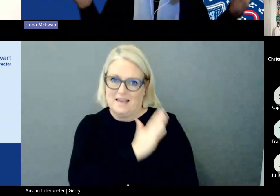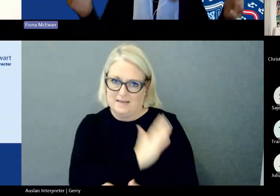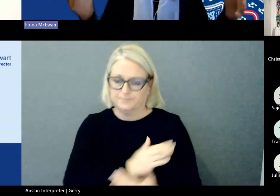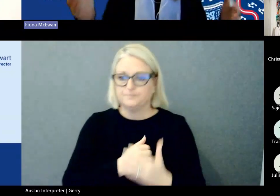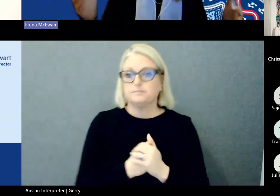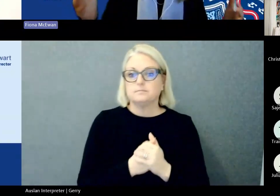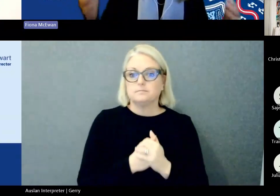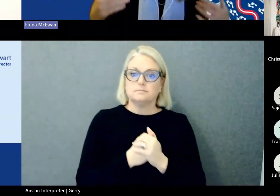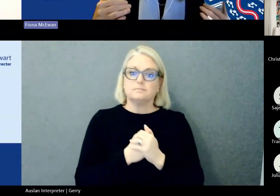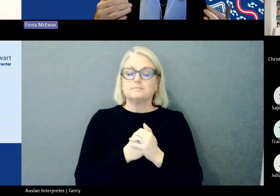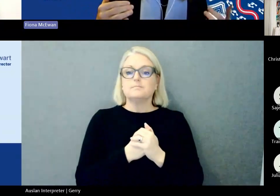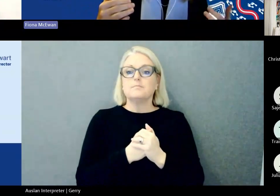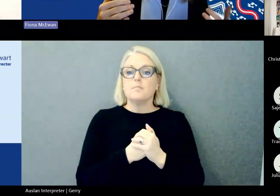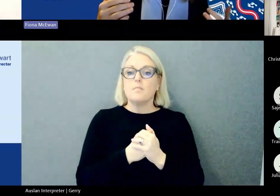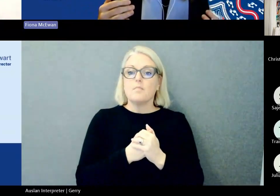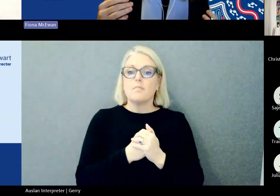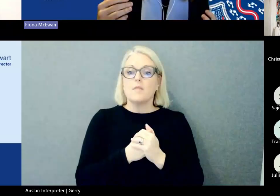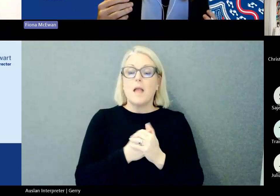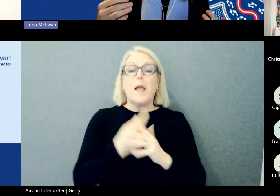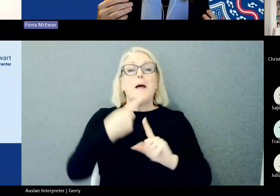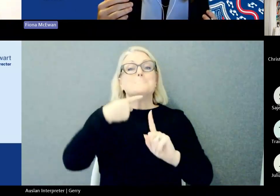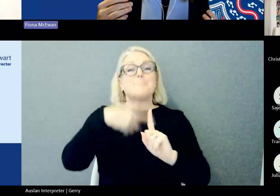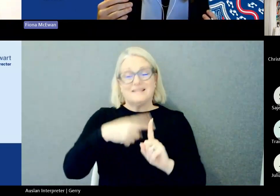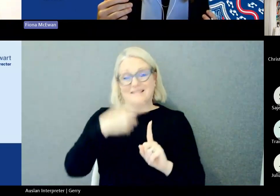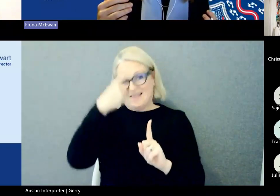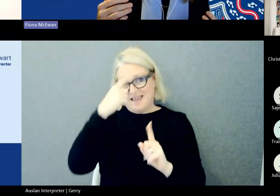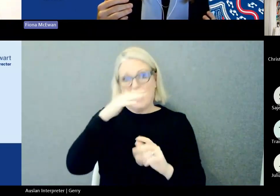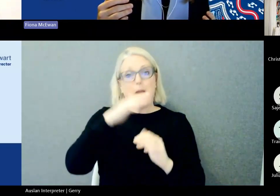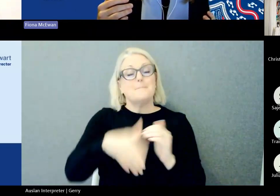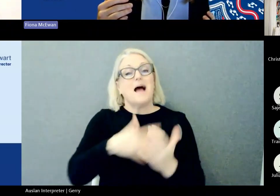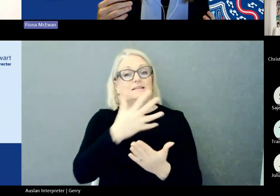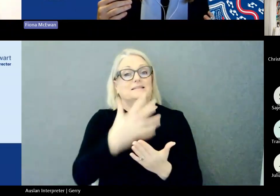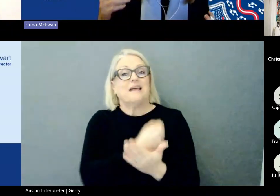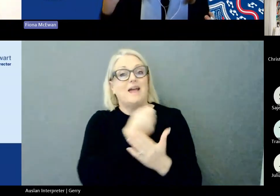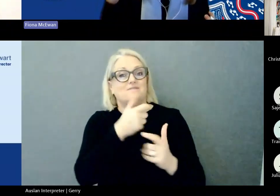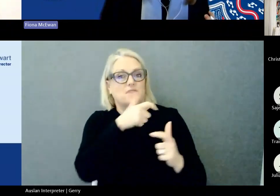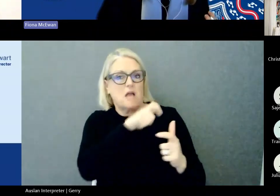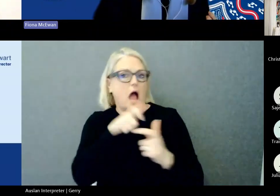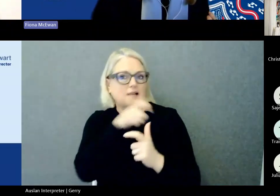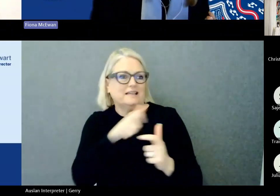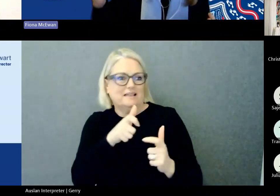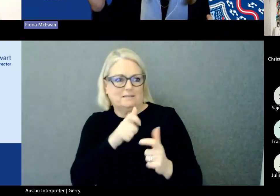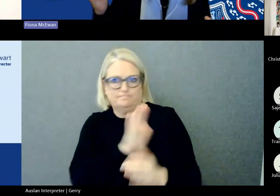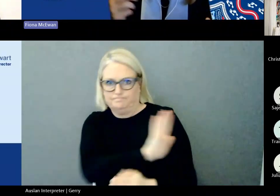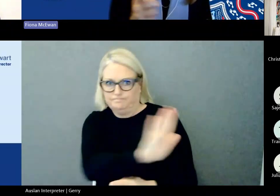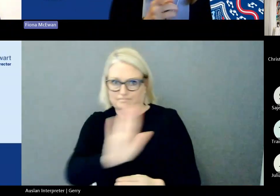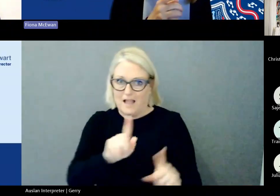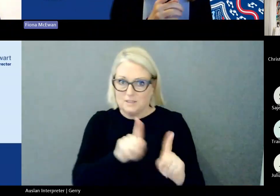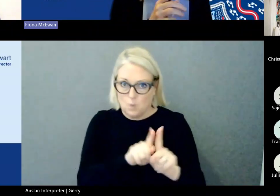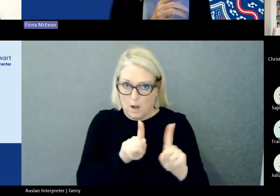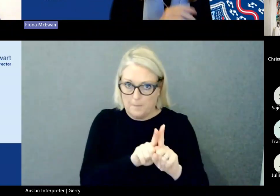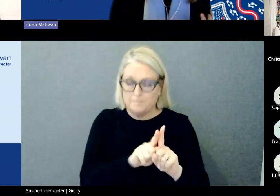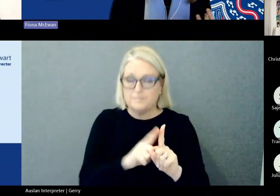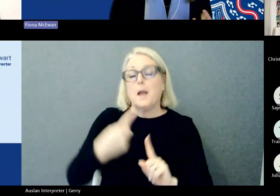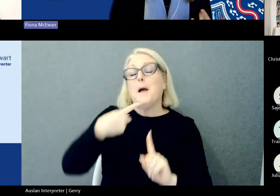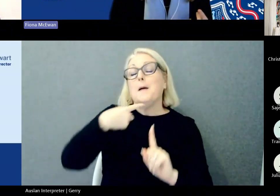Ultimately, for us, I think we're also interested in projects that look at the service outcomes upstream. So, how can we...